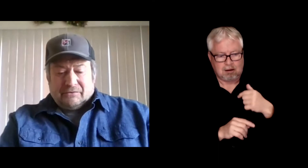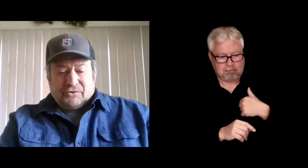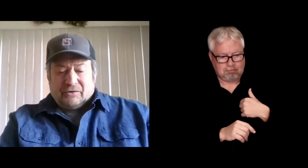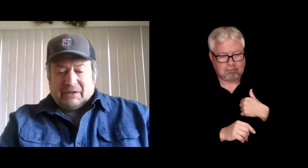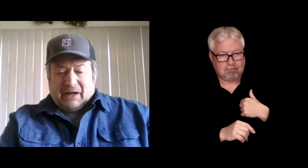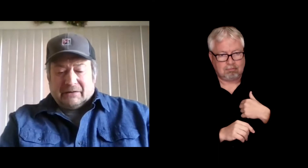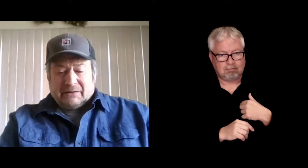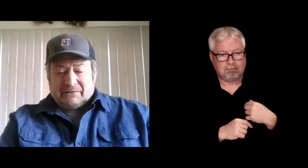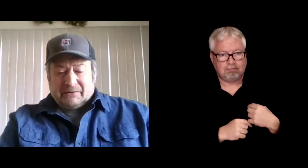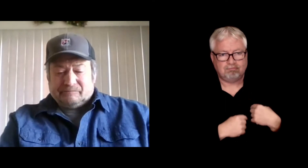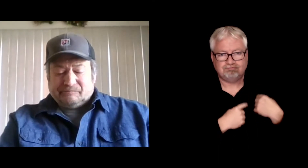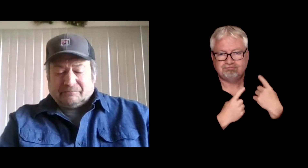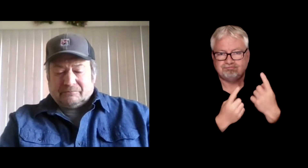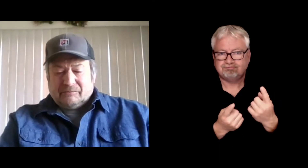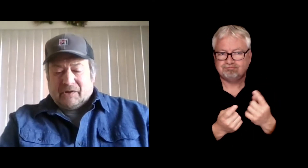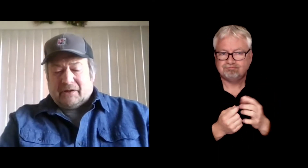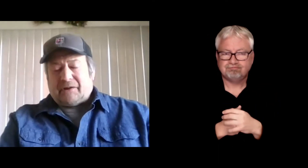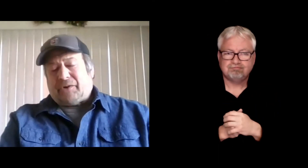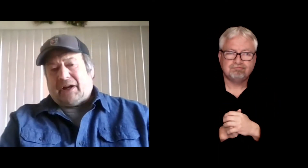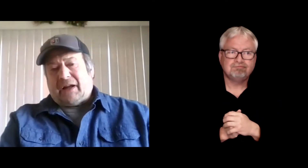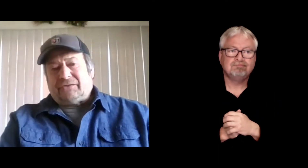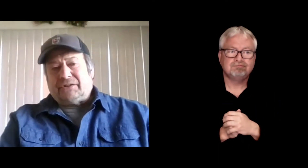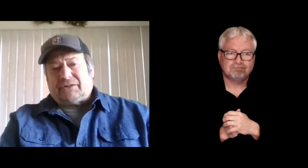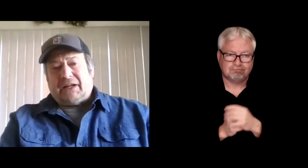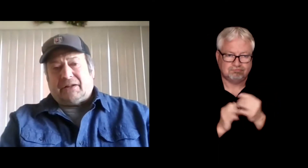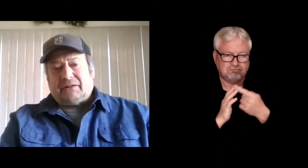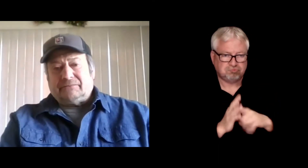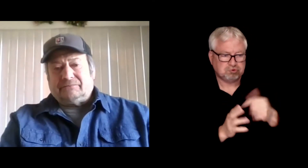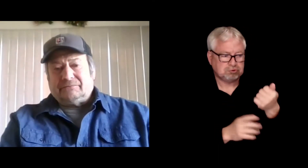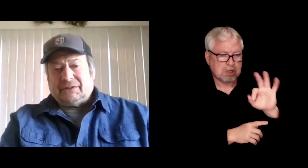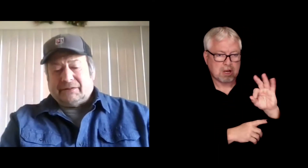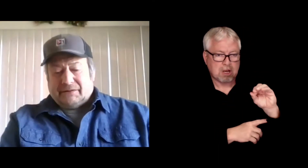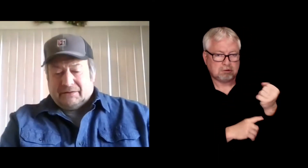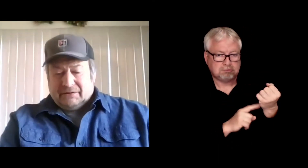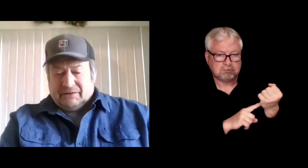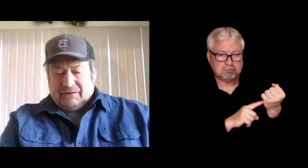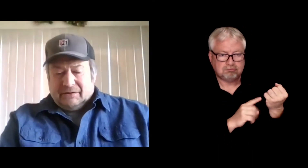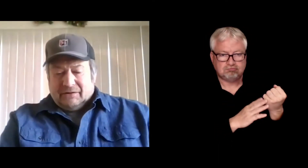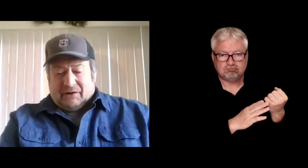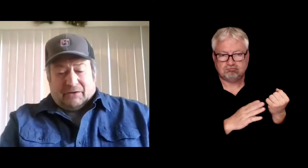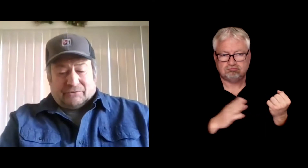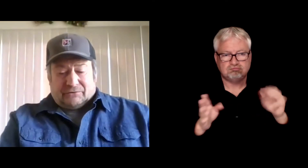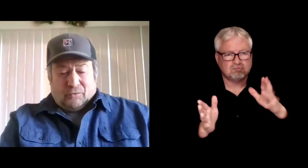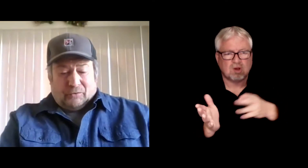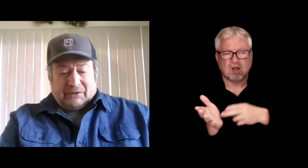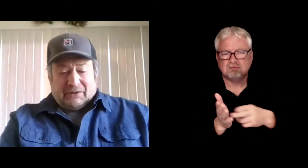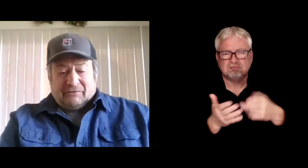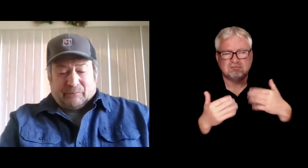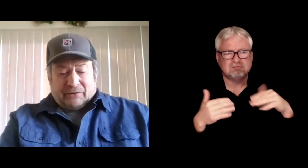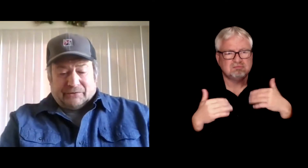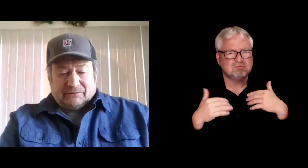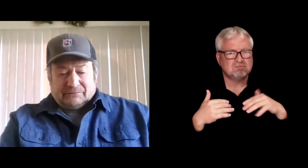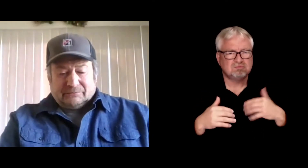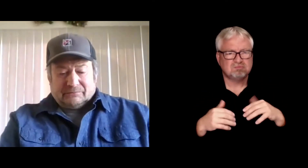In the early 90's, it can be honestly stated that I was a totally deaf person